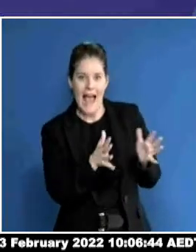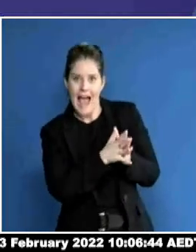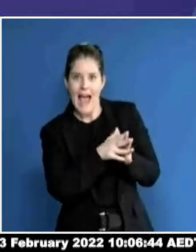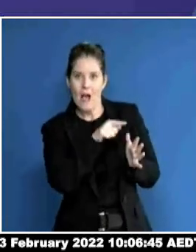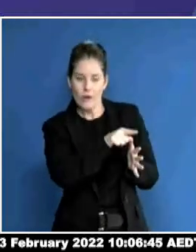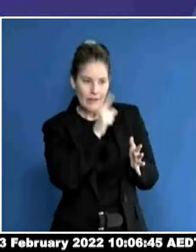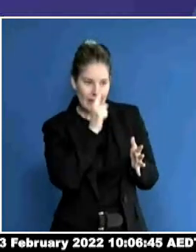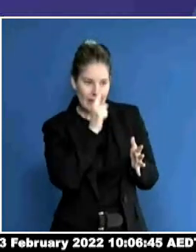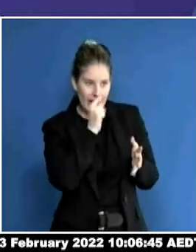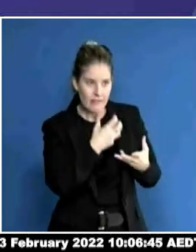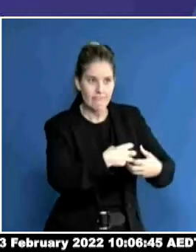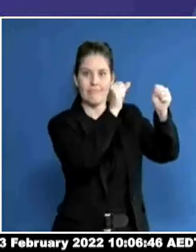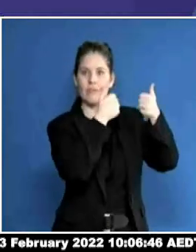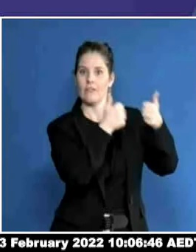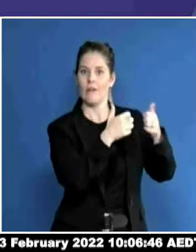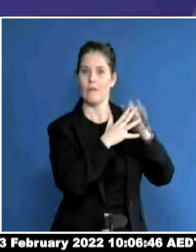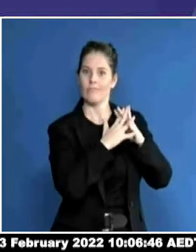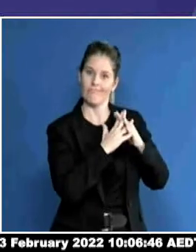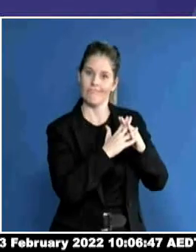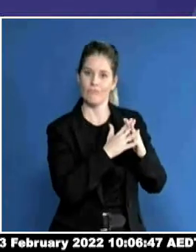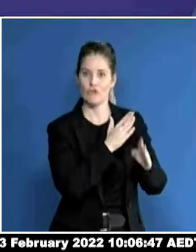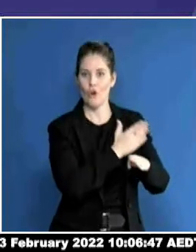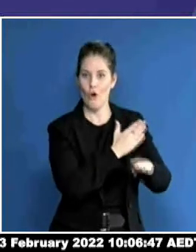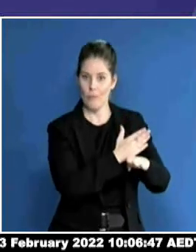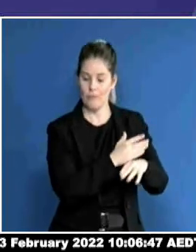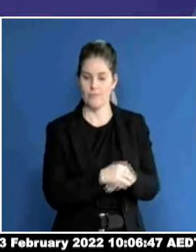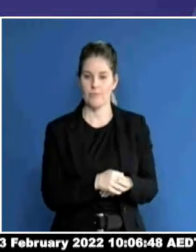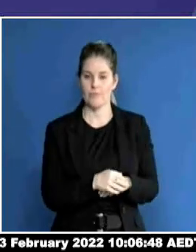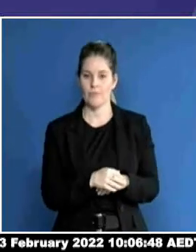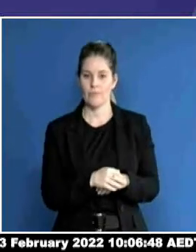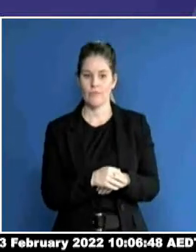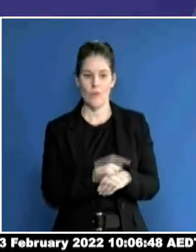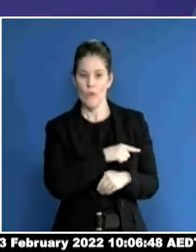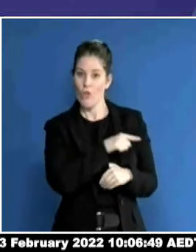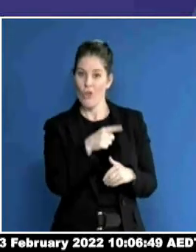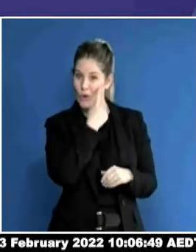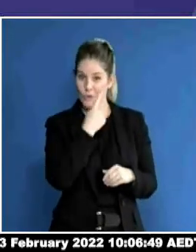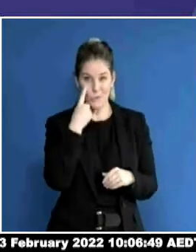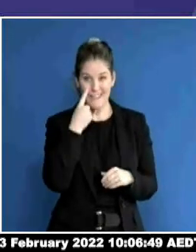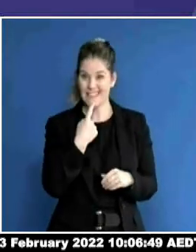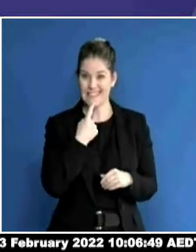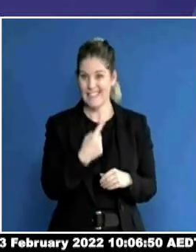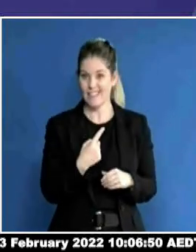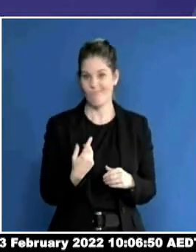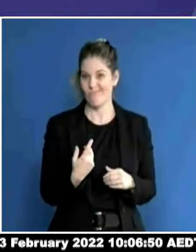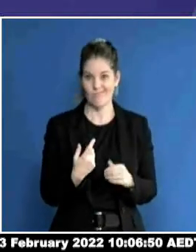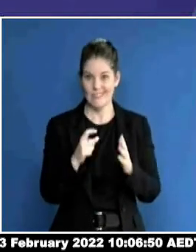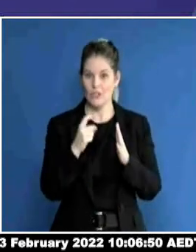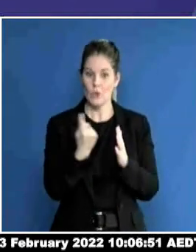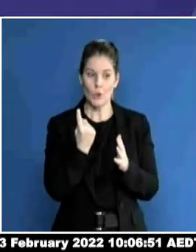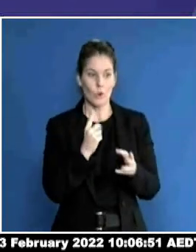The result, according to these witnesses, was that DES participants were seldom placed in meaningful work.